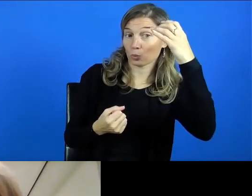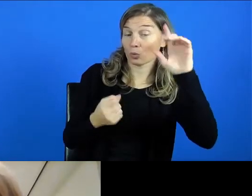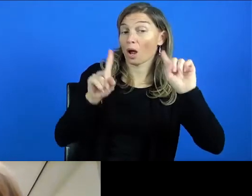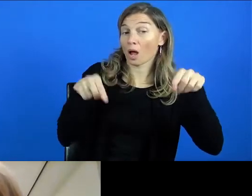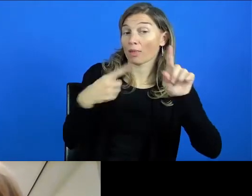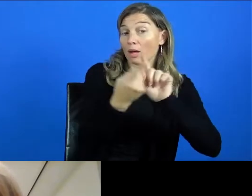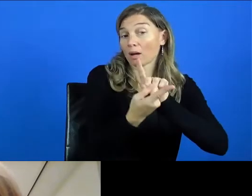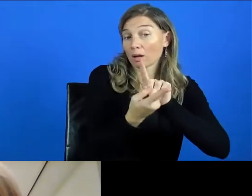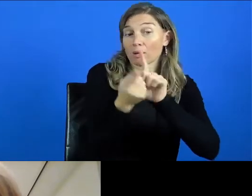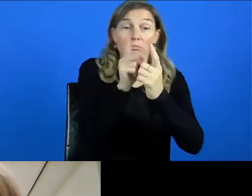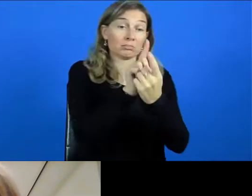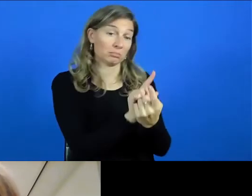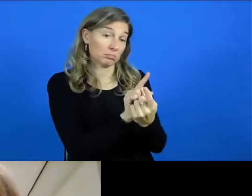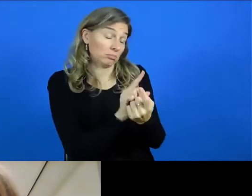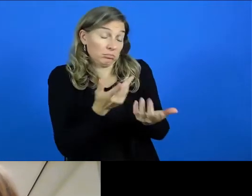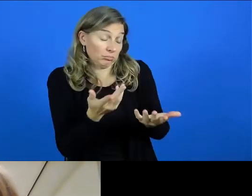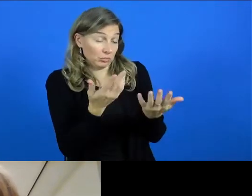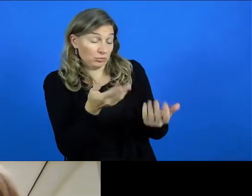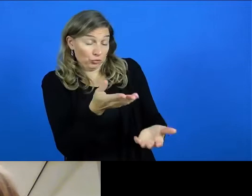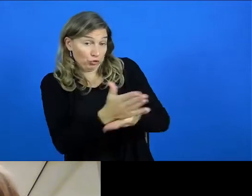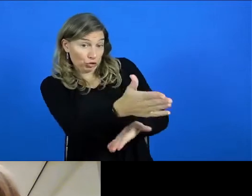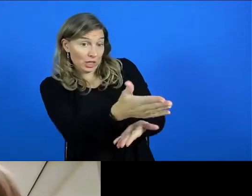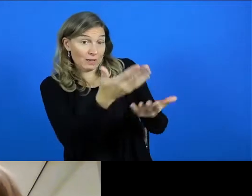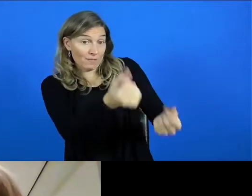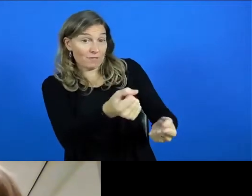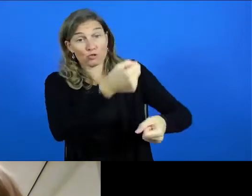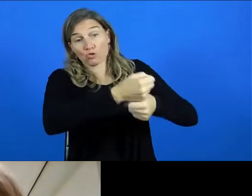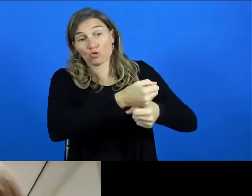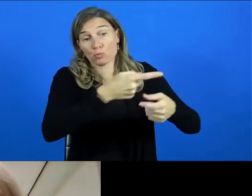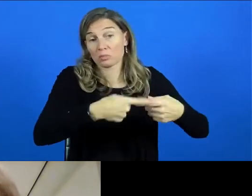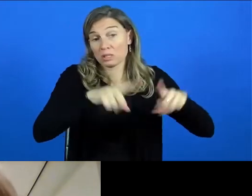you have the right to change a job and to work somewhere you want,